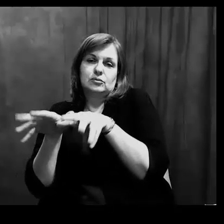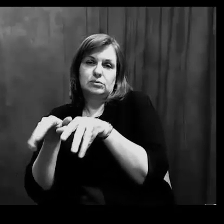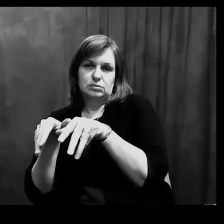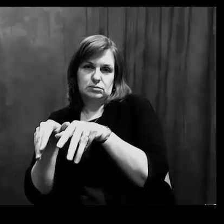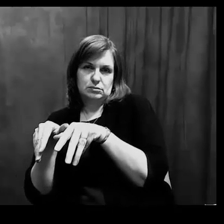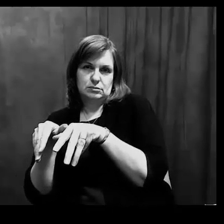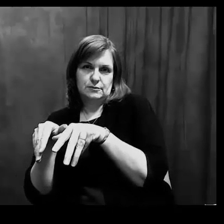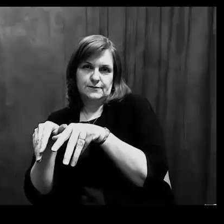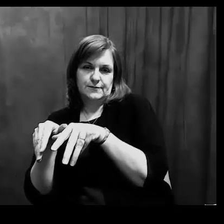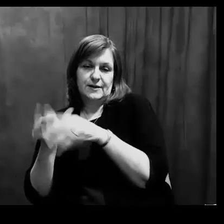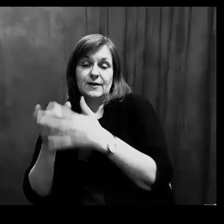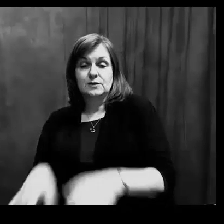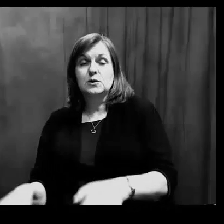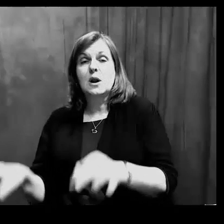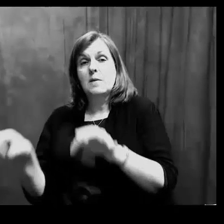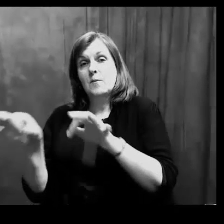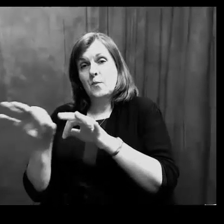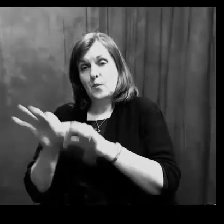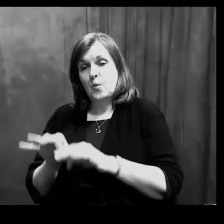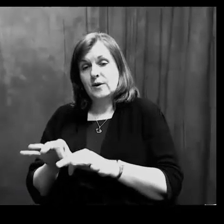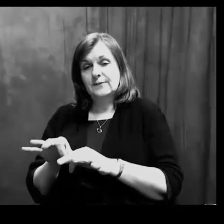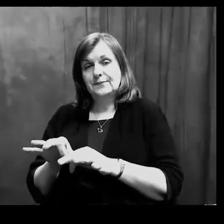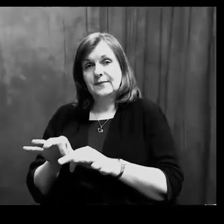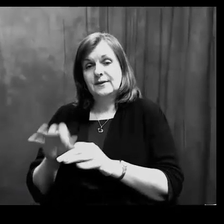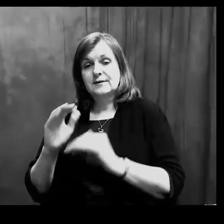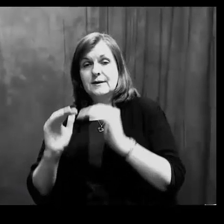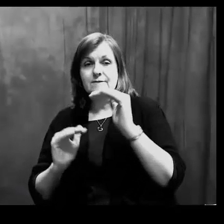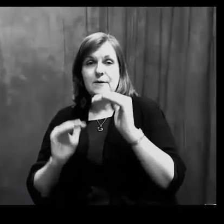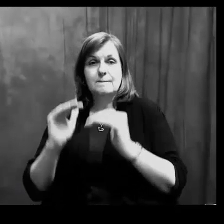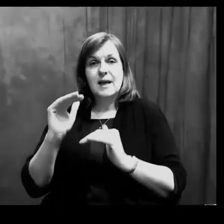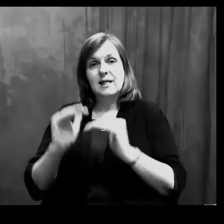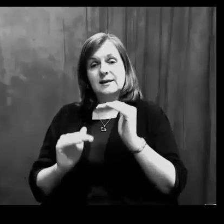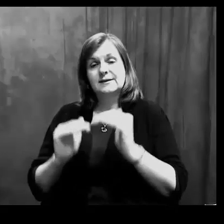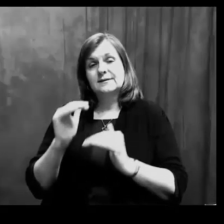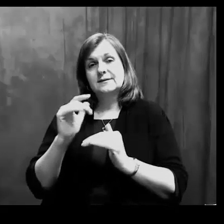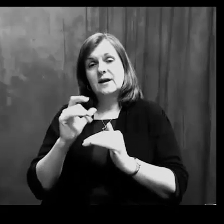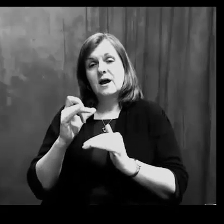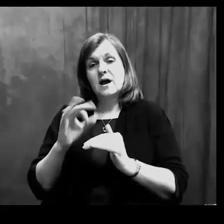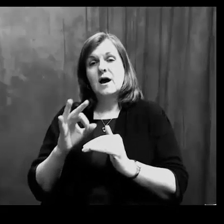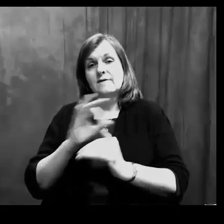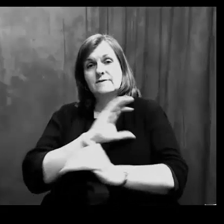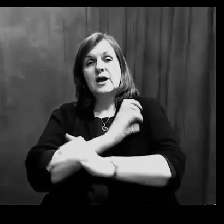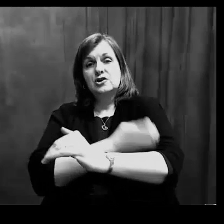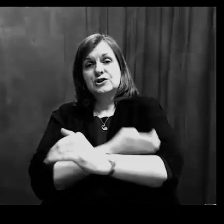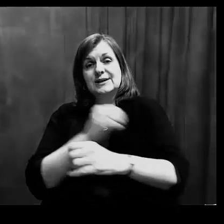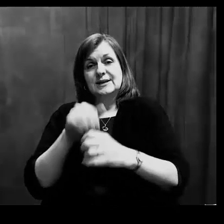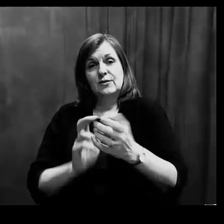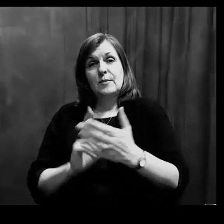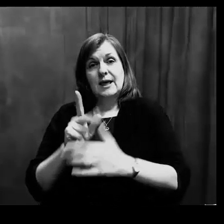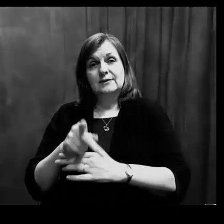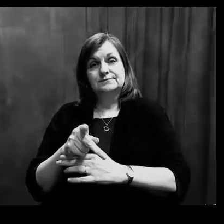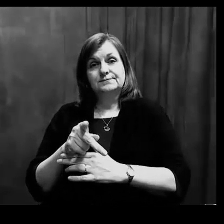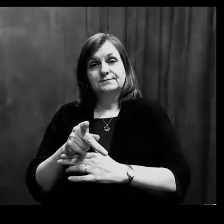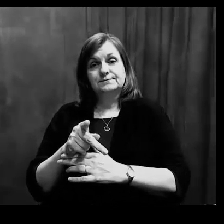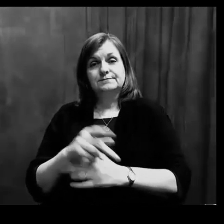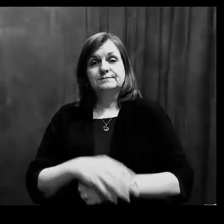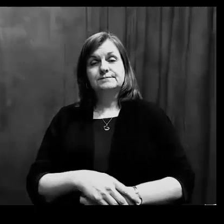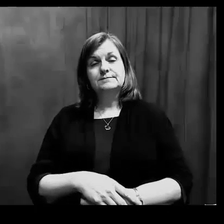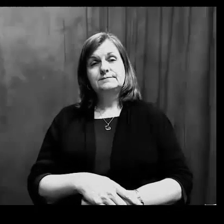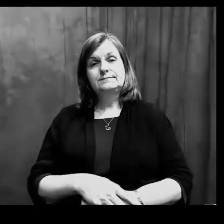very important for maintaining balance and levels of energy within the plant